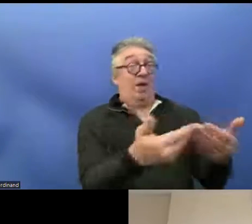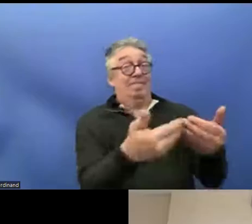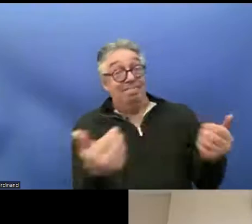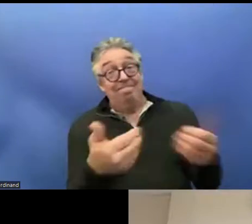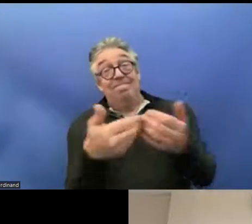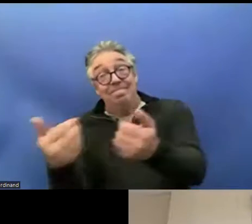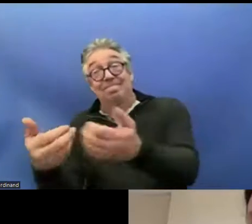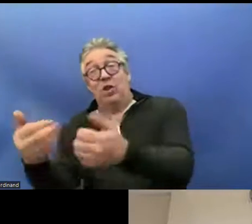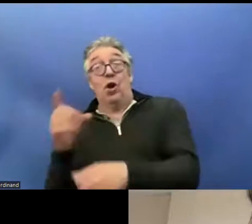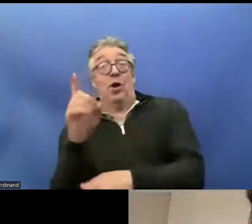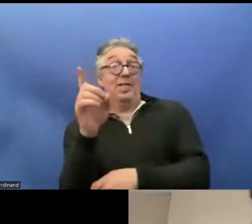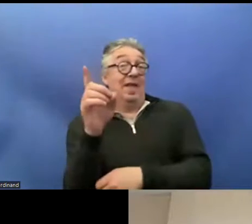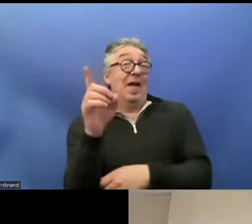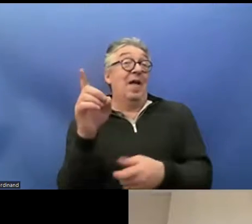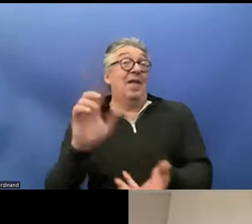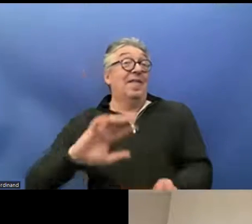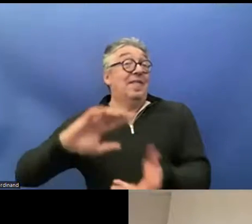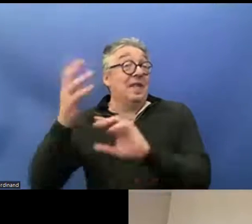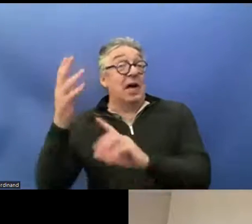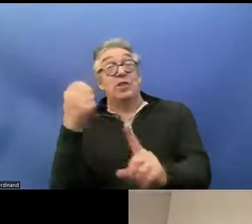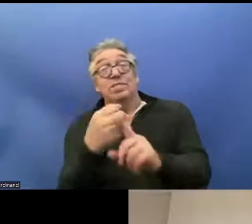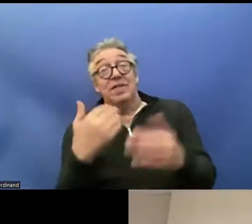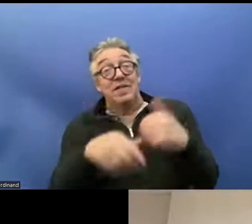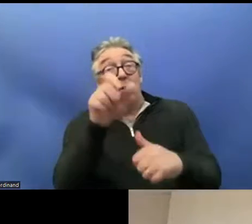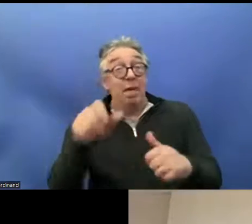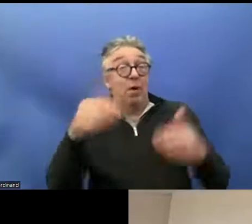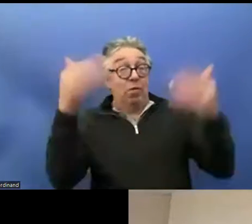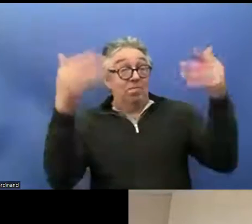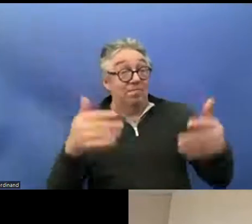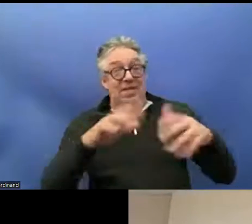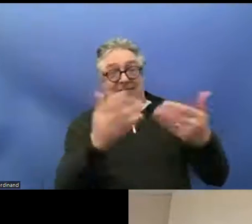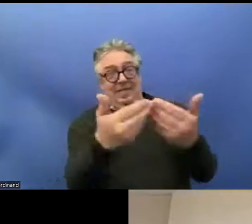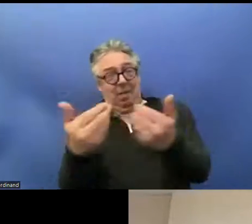I'll let you go ahead and have Jose come in and answer the other question.